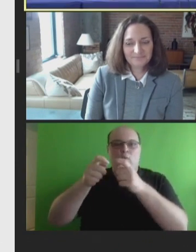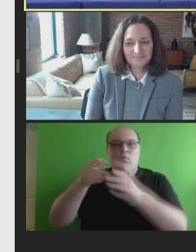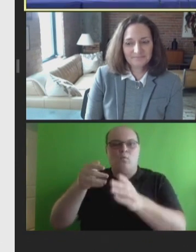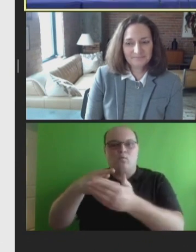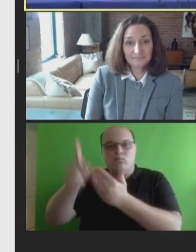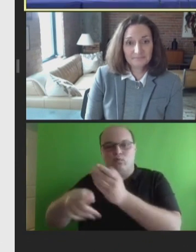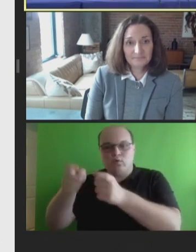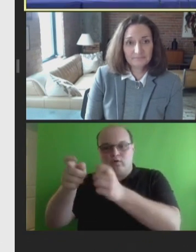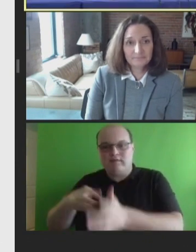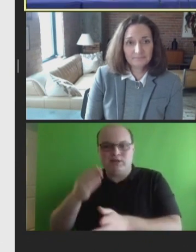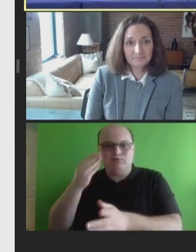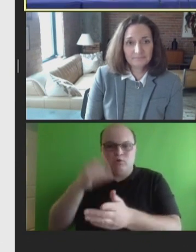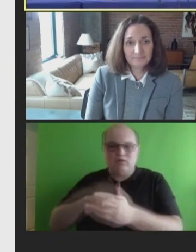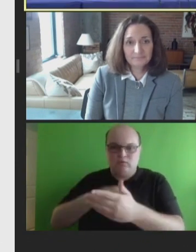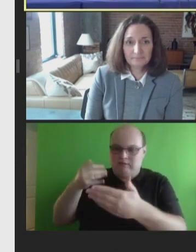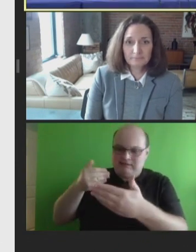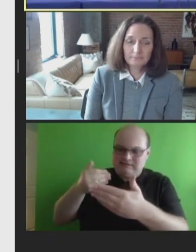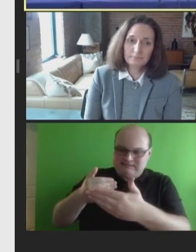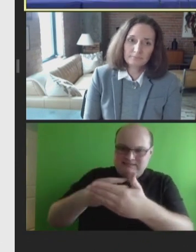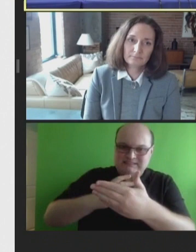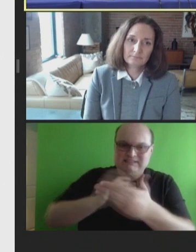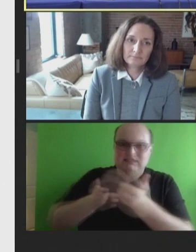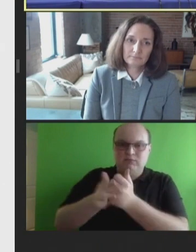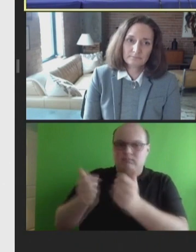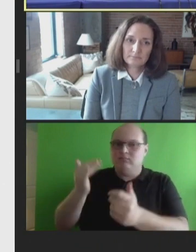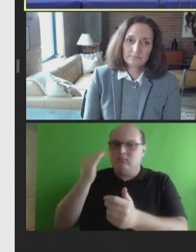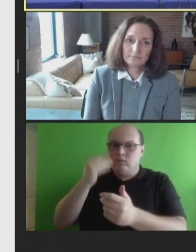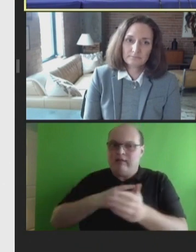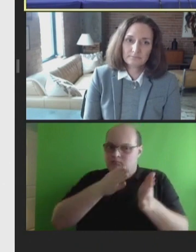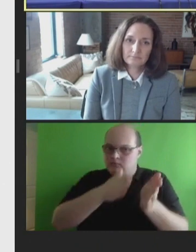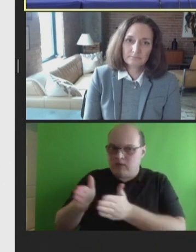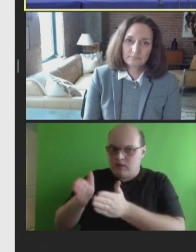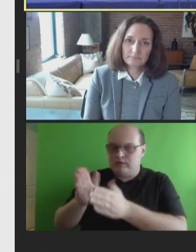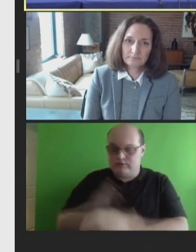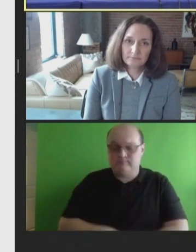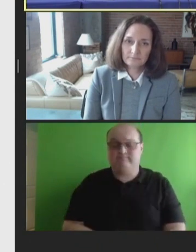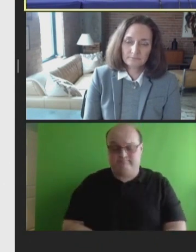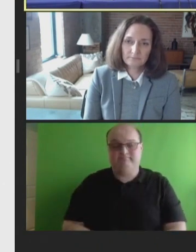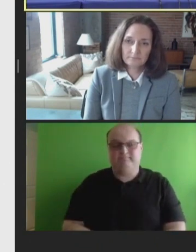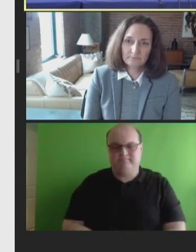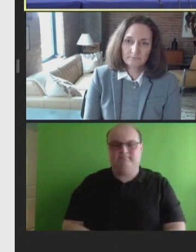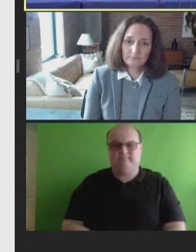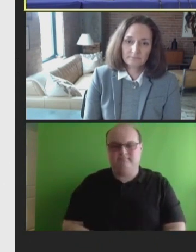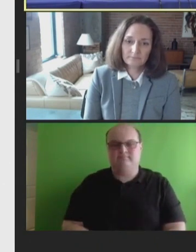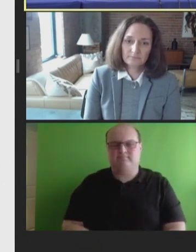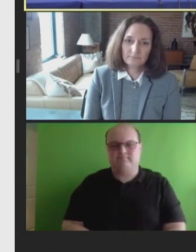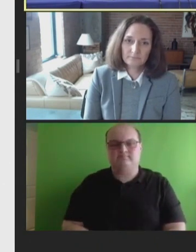this is coming and help them to be aware. It does take some time, obviously, to implement. And so,